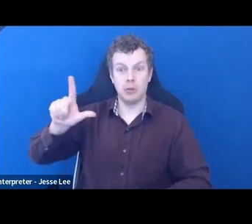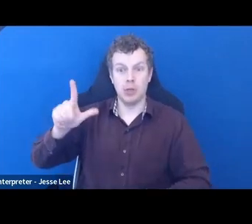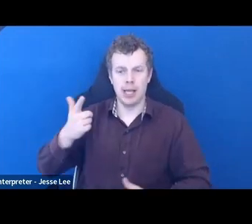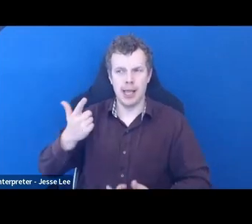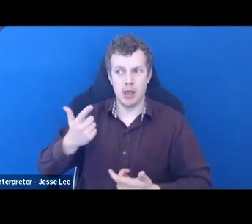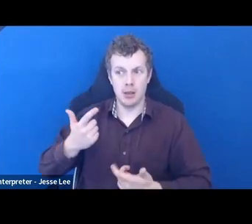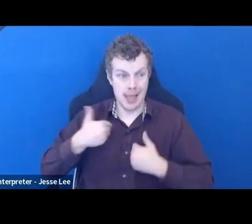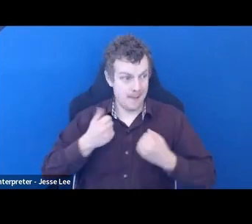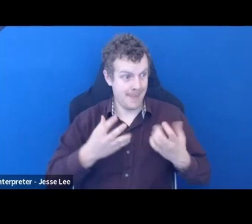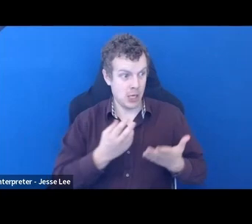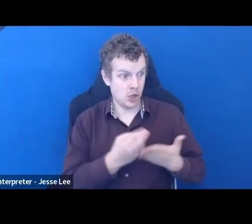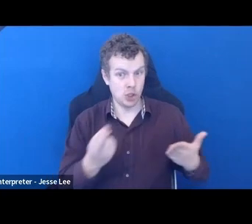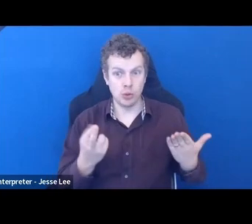for a variety of reasons.